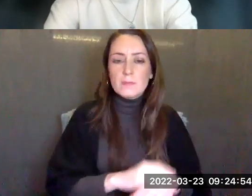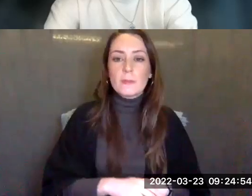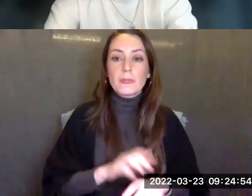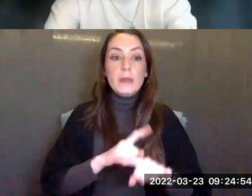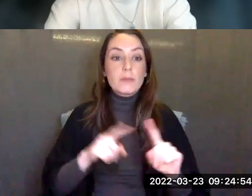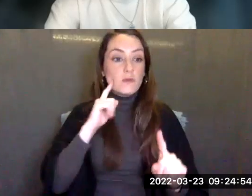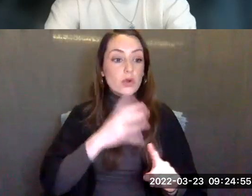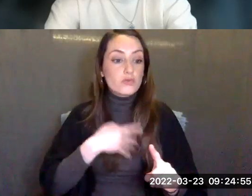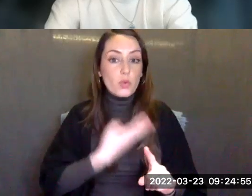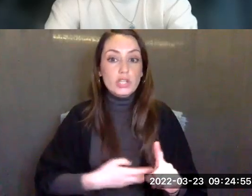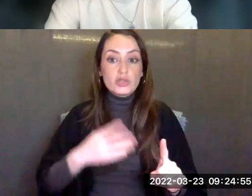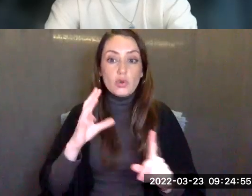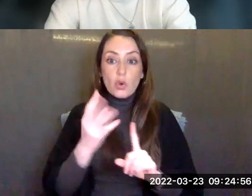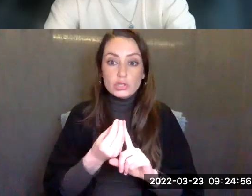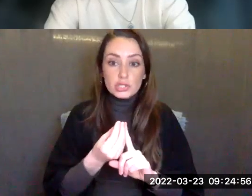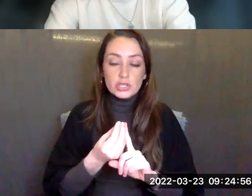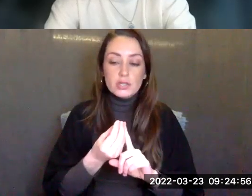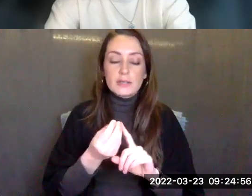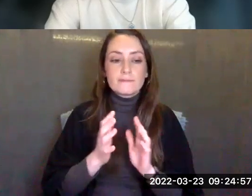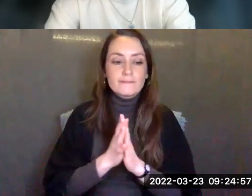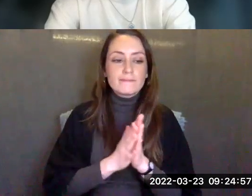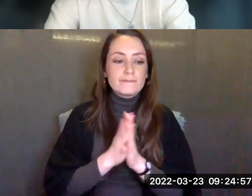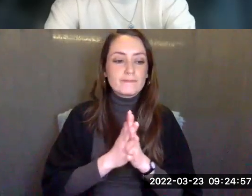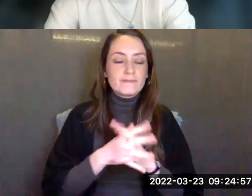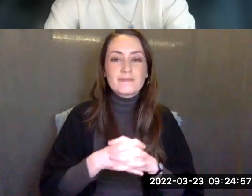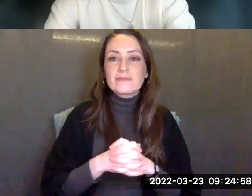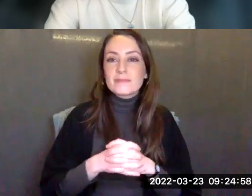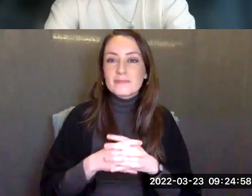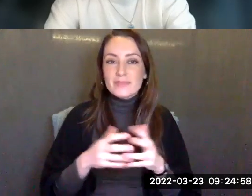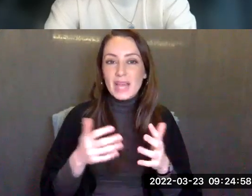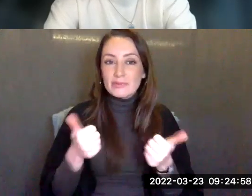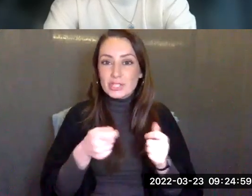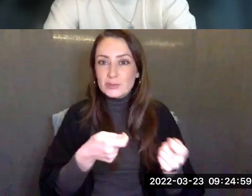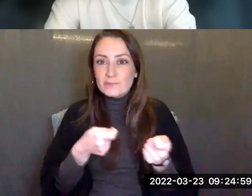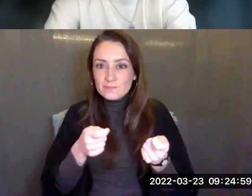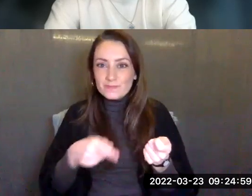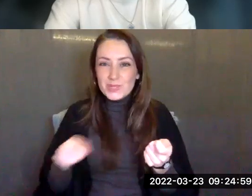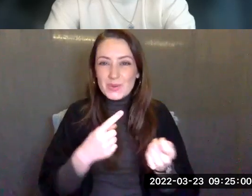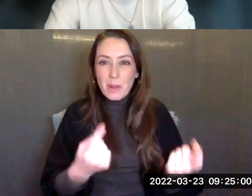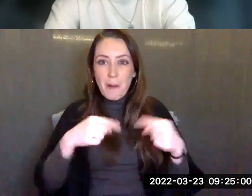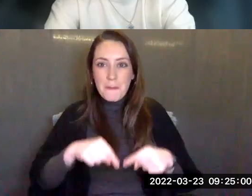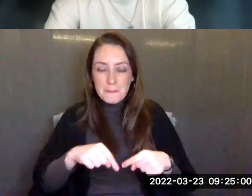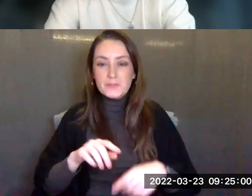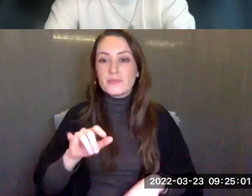I guess. Let me make a pitch to have you come here. If you know somebody you're doing a study abroad.